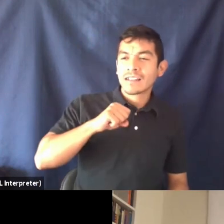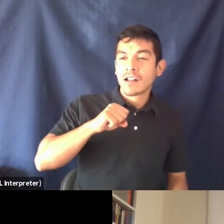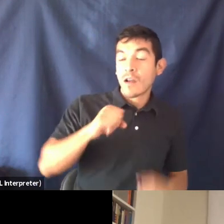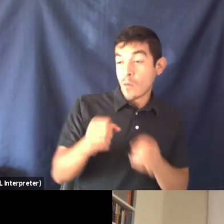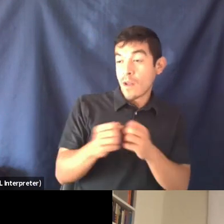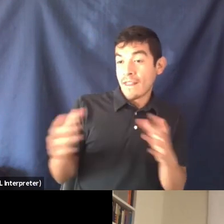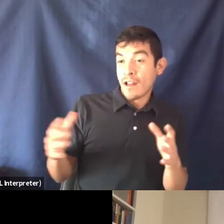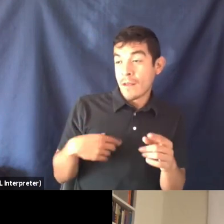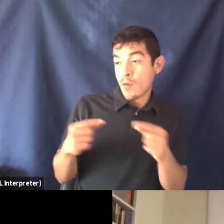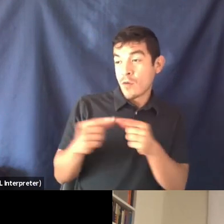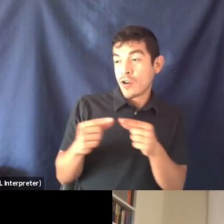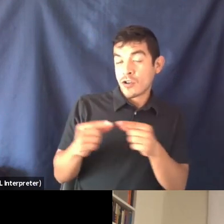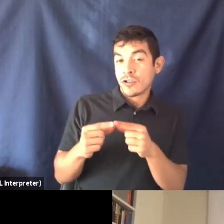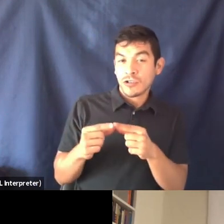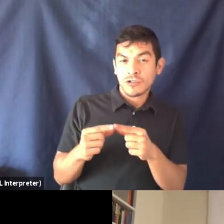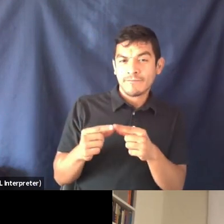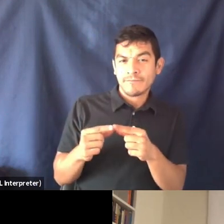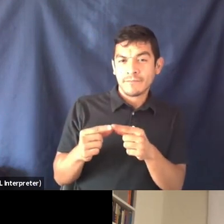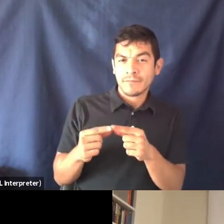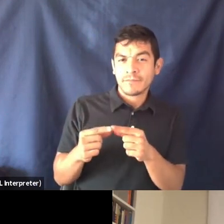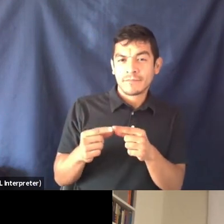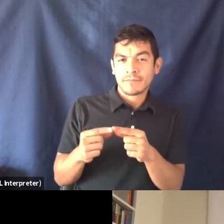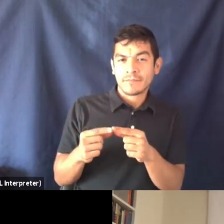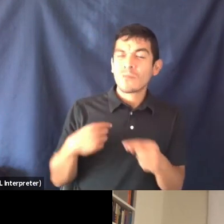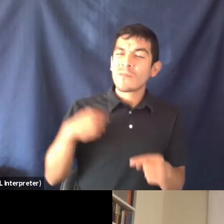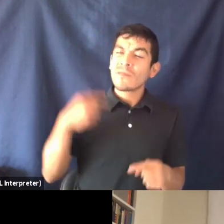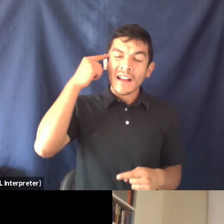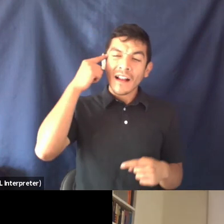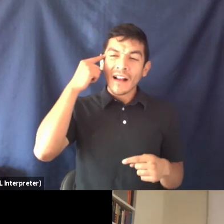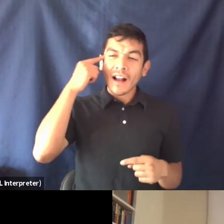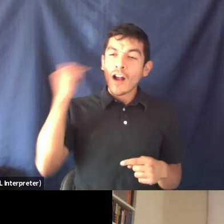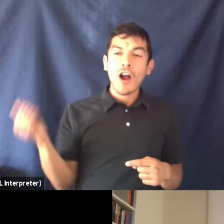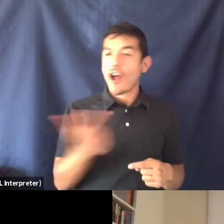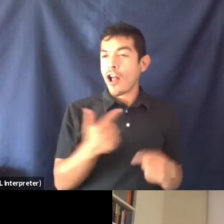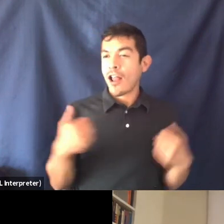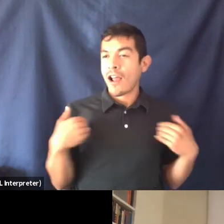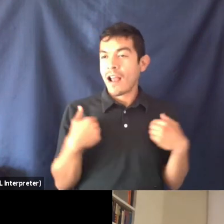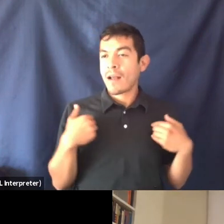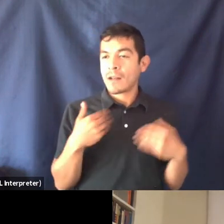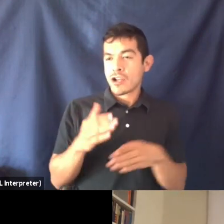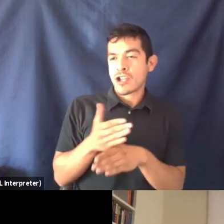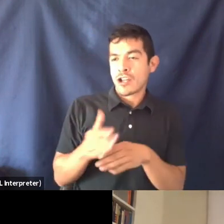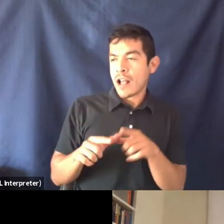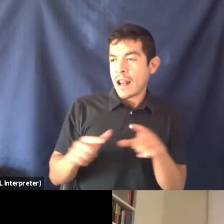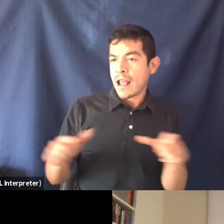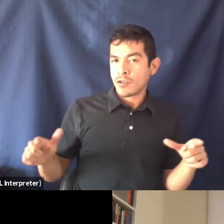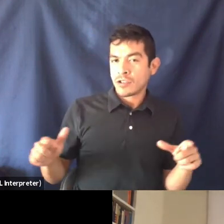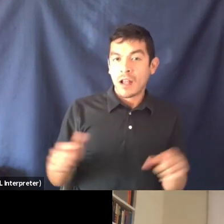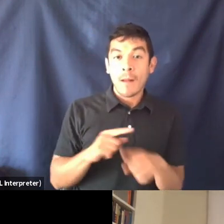I guess I think humans, all animals share languages and have them but the type of language that we have,